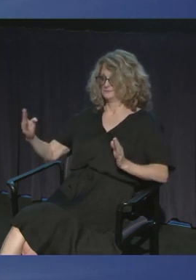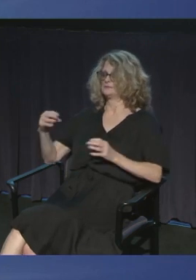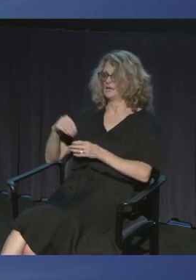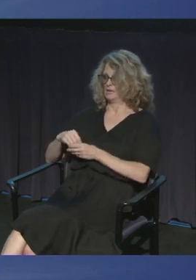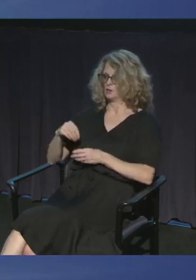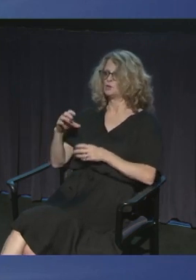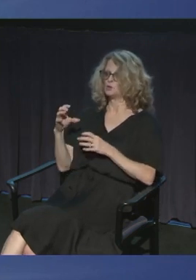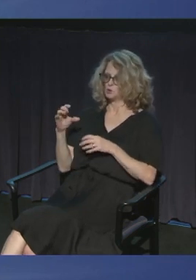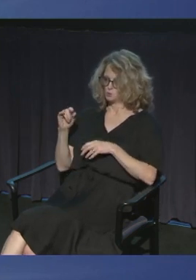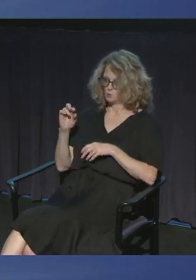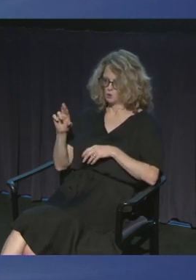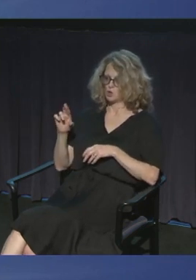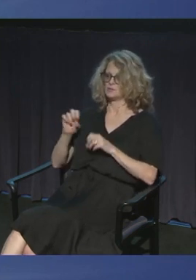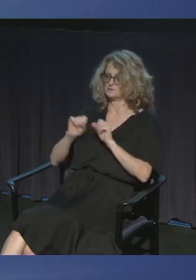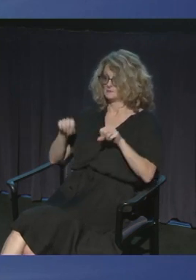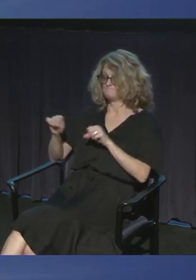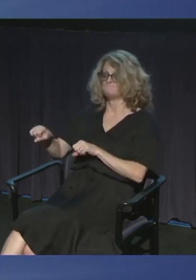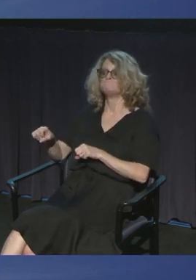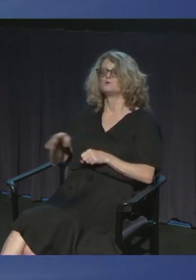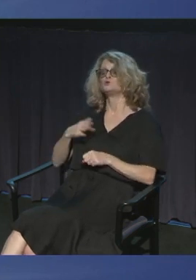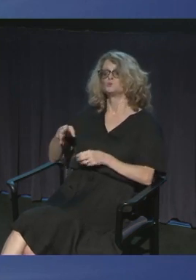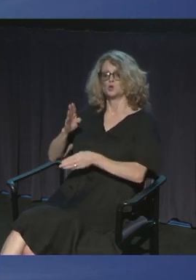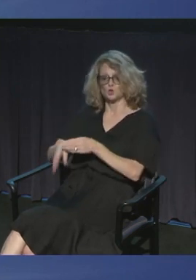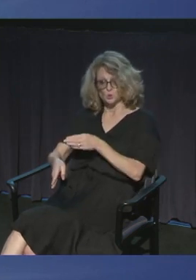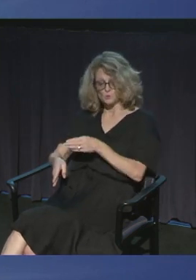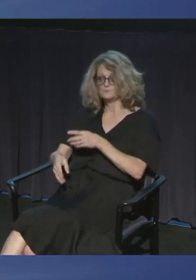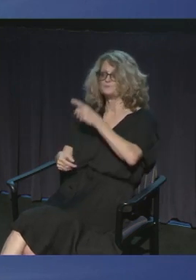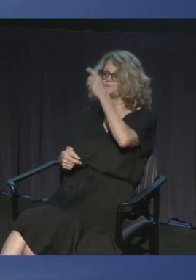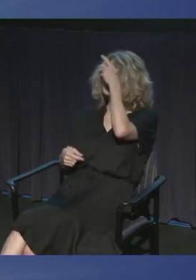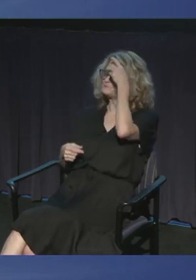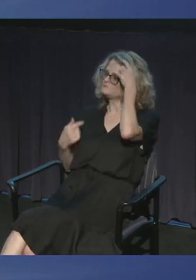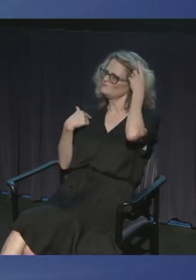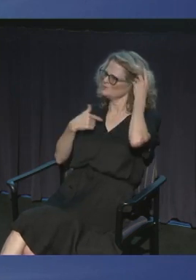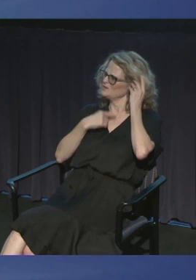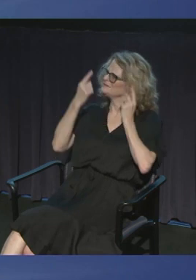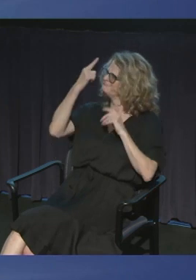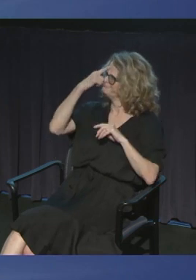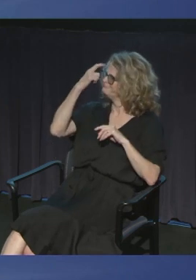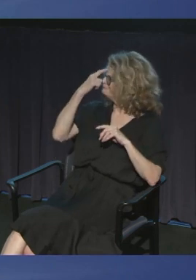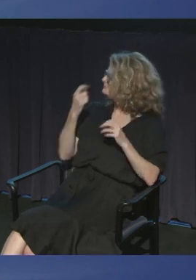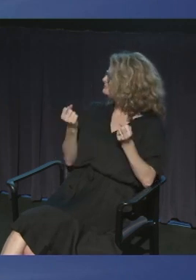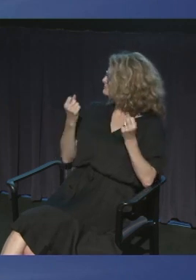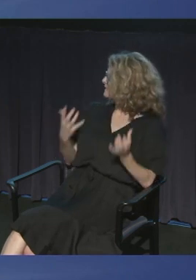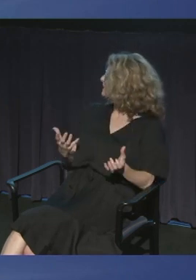DAYS IN THIS TUMOR SYSTEMS. SO TO CONCLUDE, WE THINK MANY OF THESE INNATE IMMUNE